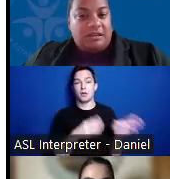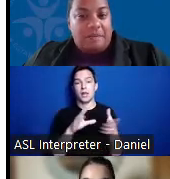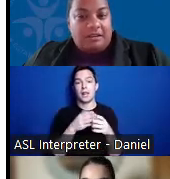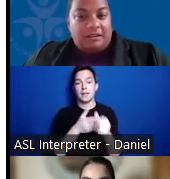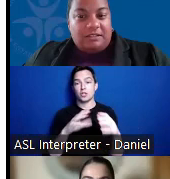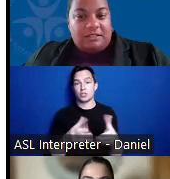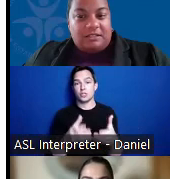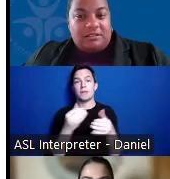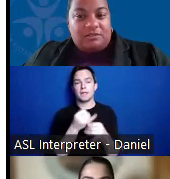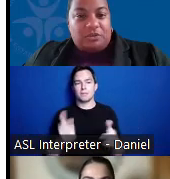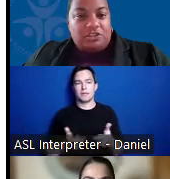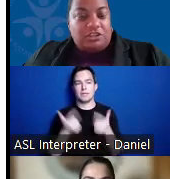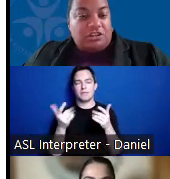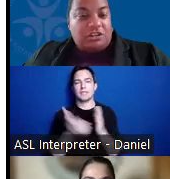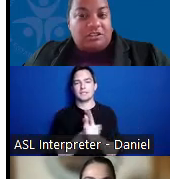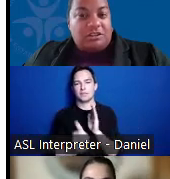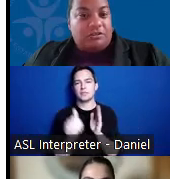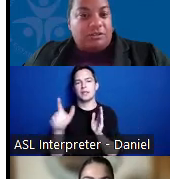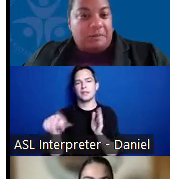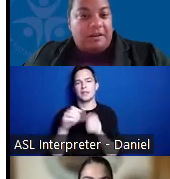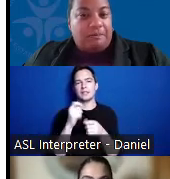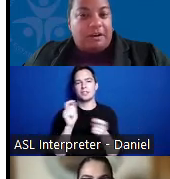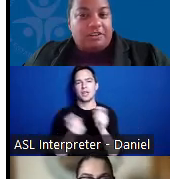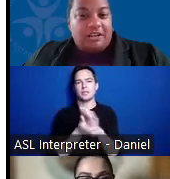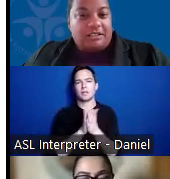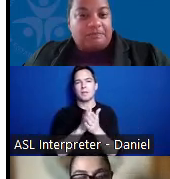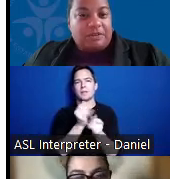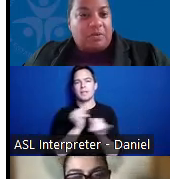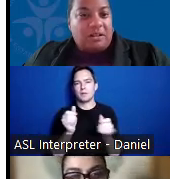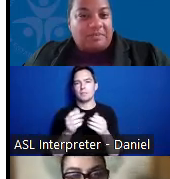independent living skills, which they turn into their own independent project. Welcome